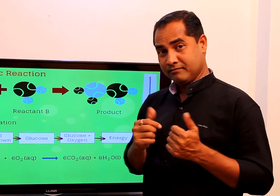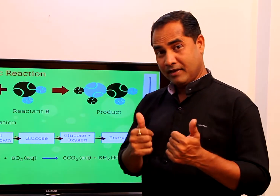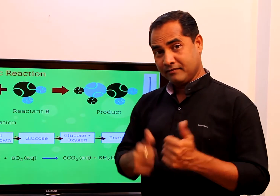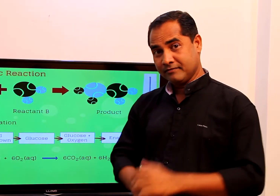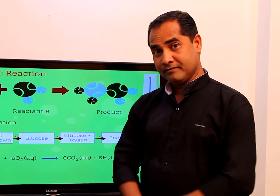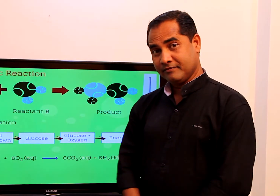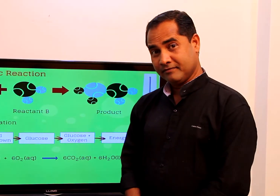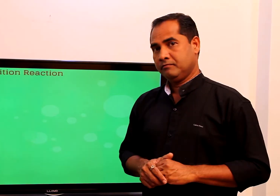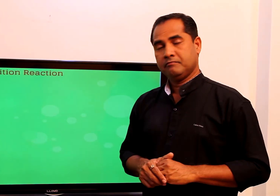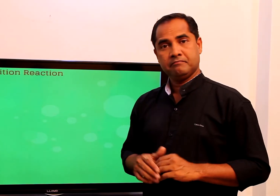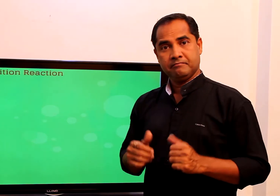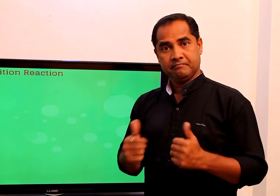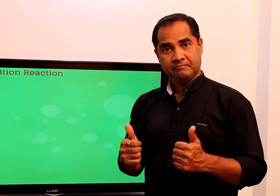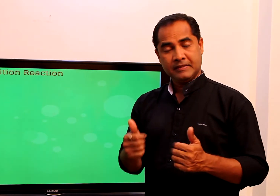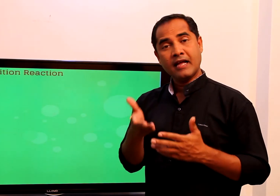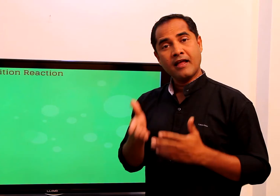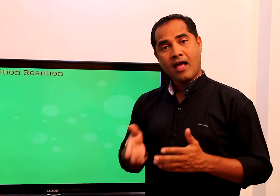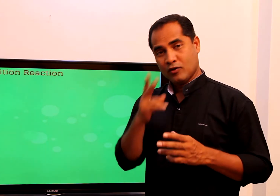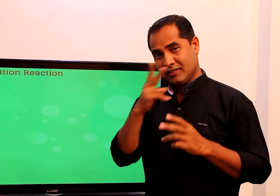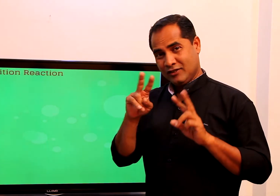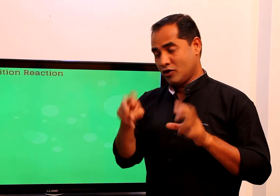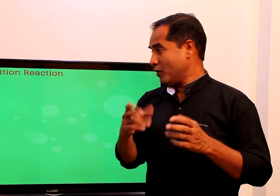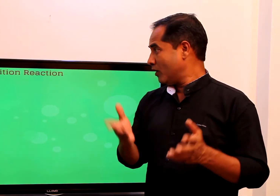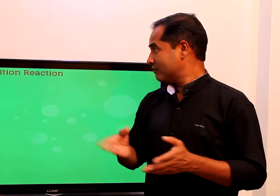It's an important chemical reaction.